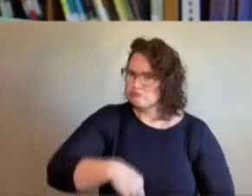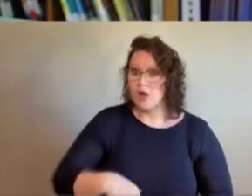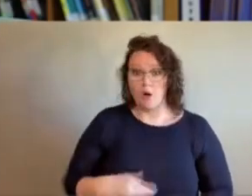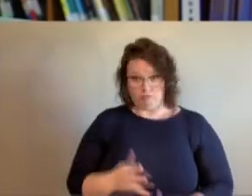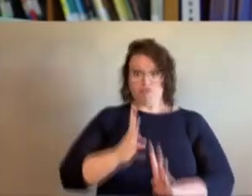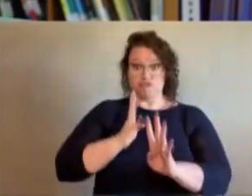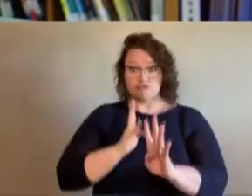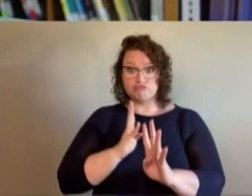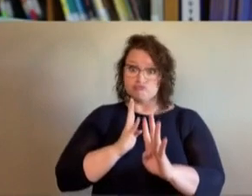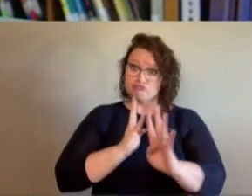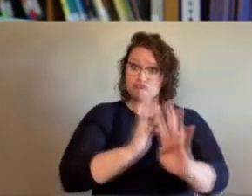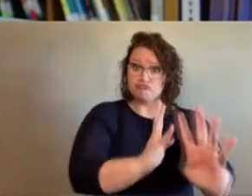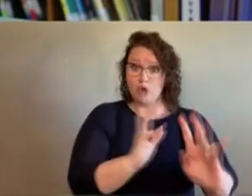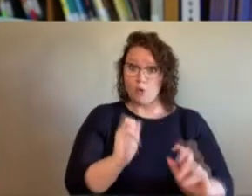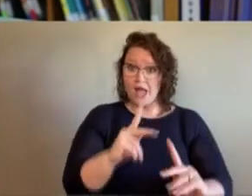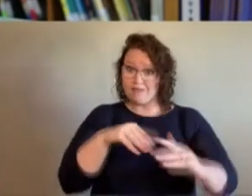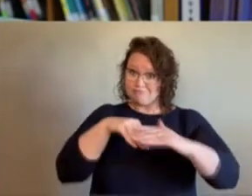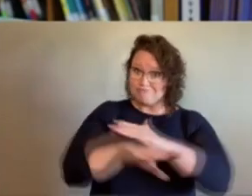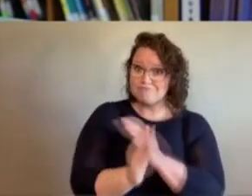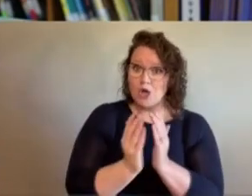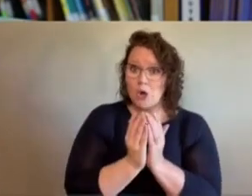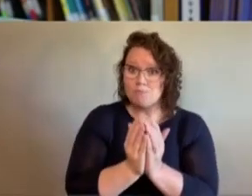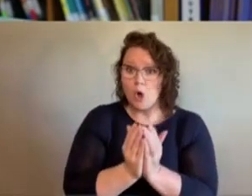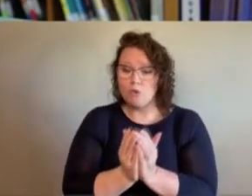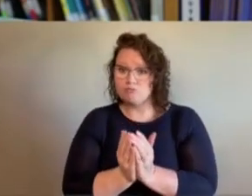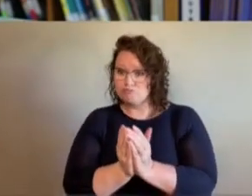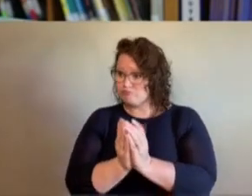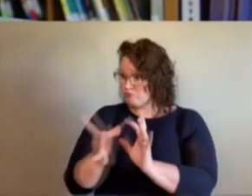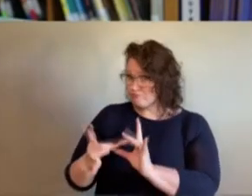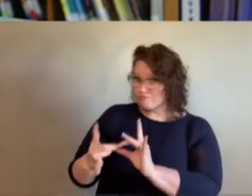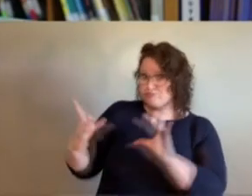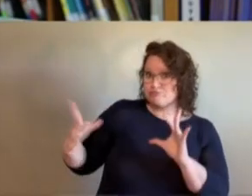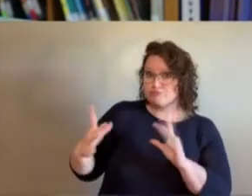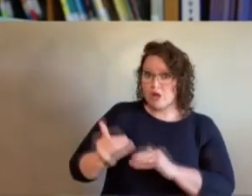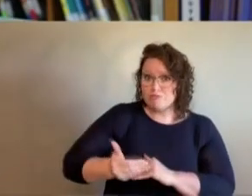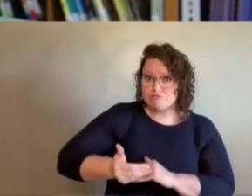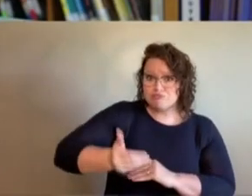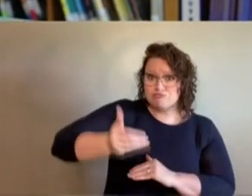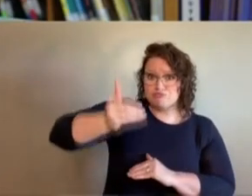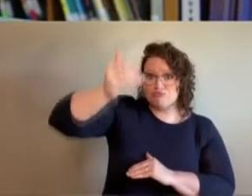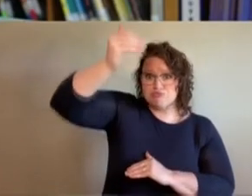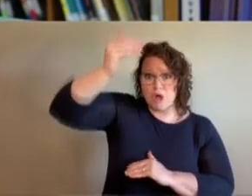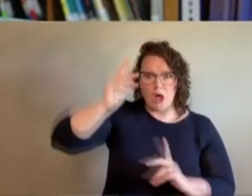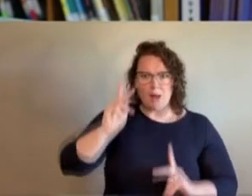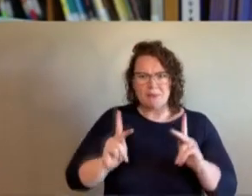worried, at first sight of the captain, but fell into line when Jackie began snapping.